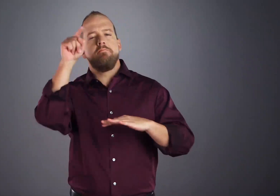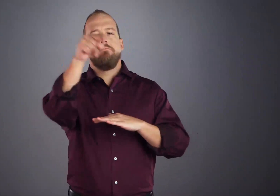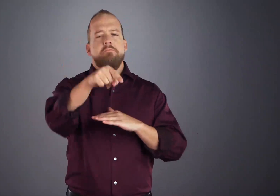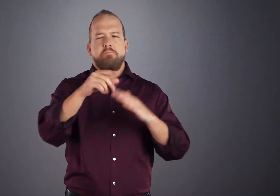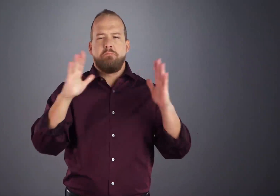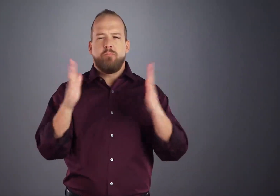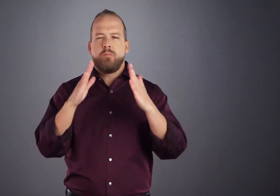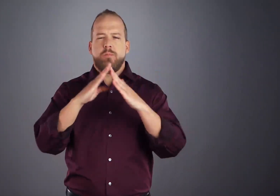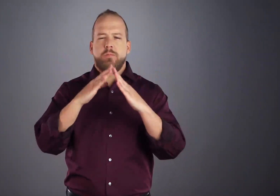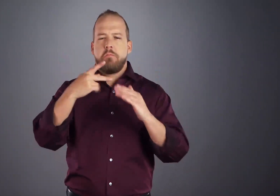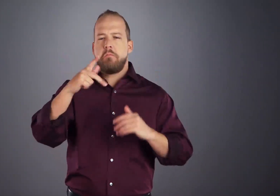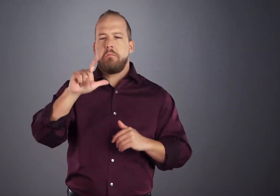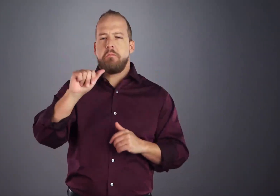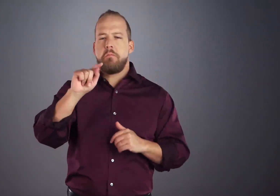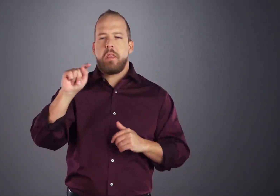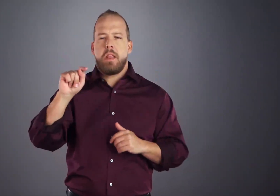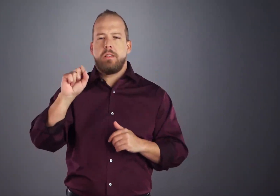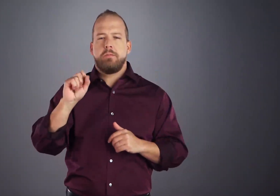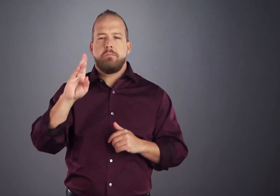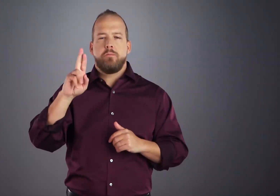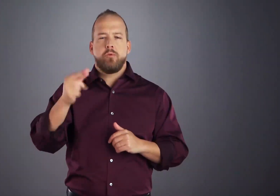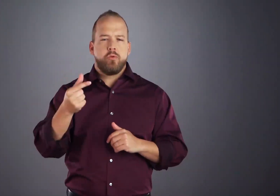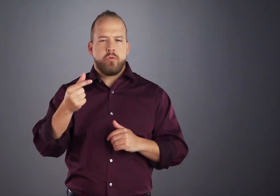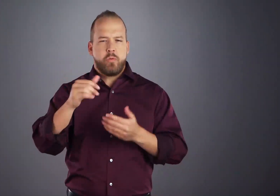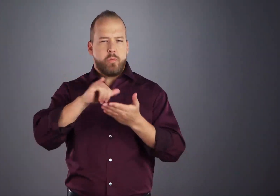from Plattsburgh were assigned,